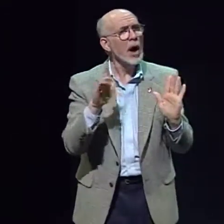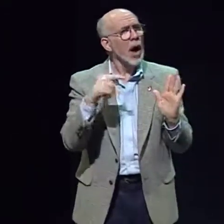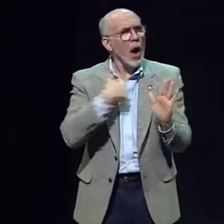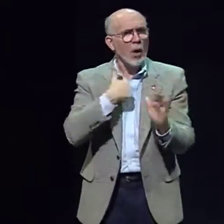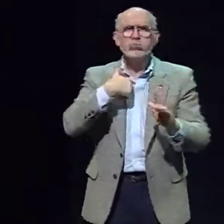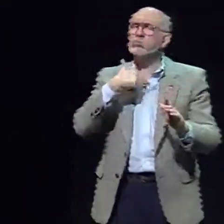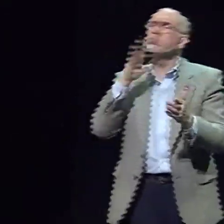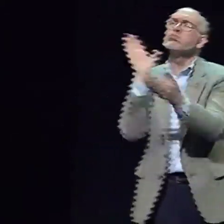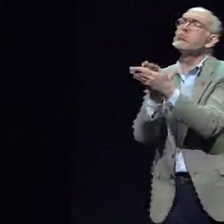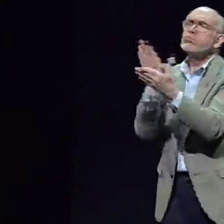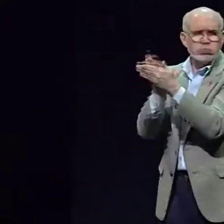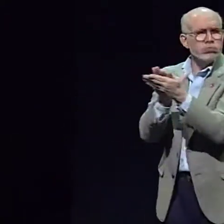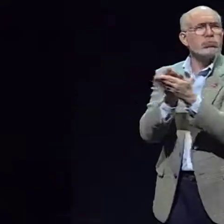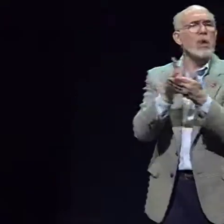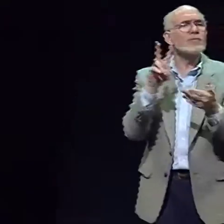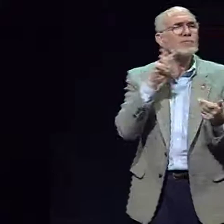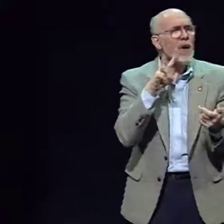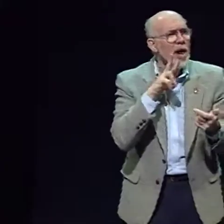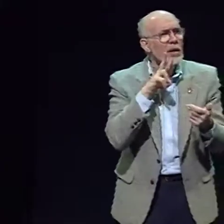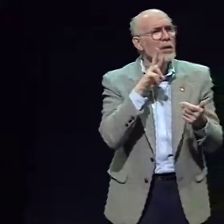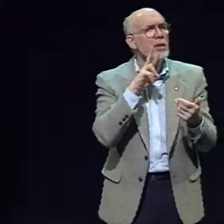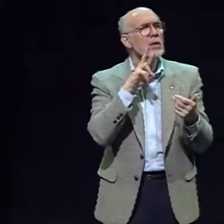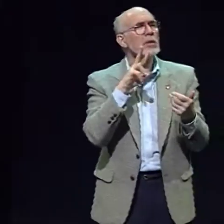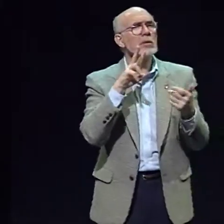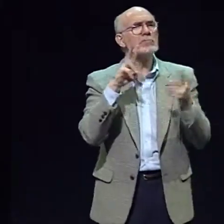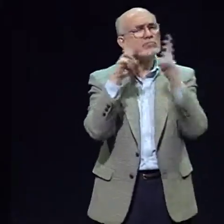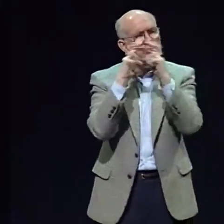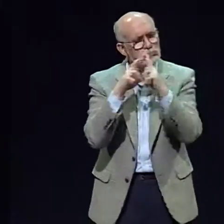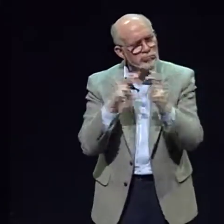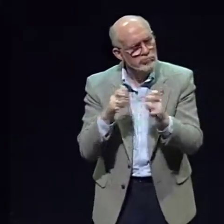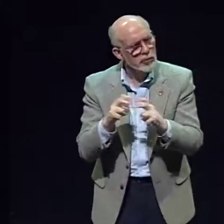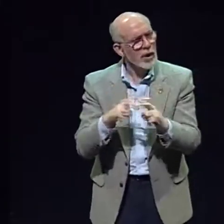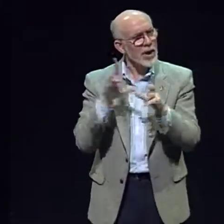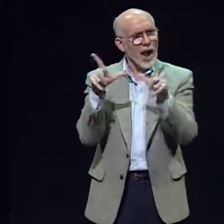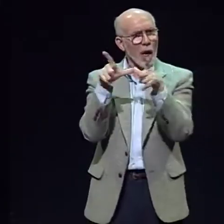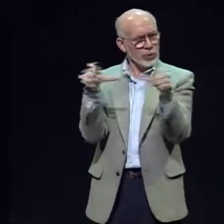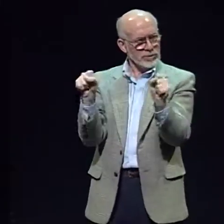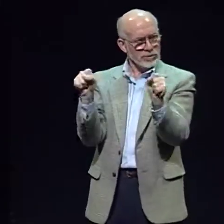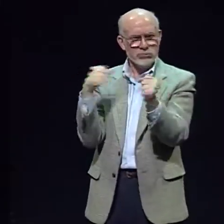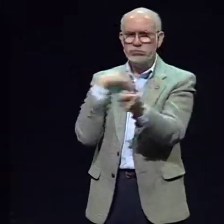ARE THERE RULES? WELL, I WOULD LIKE TO APPLAUD CLAYTON VALLI